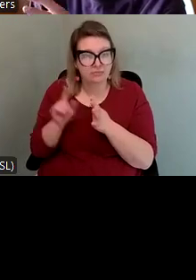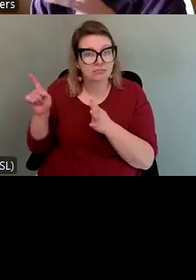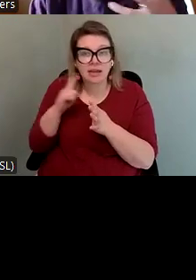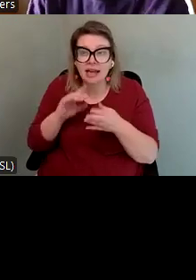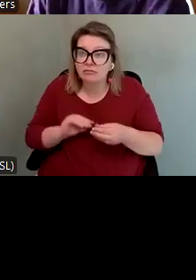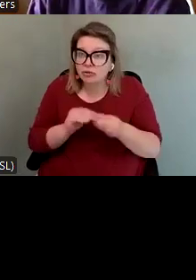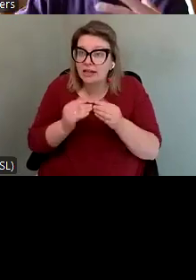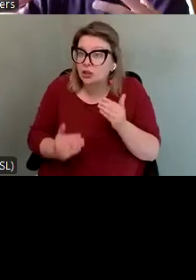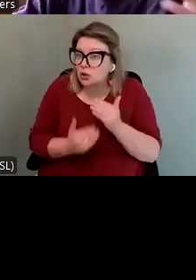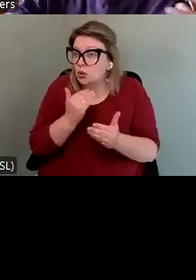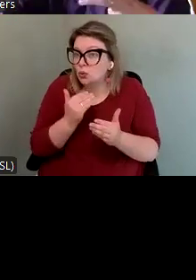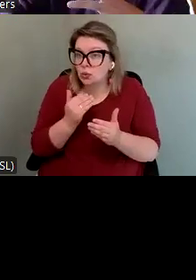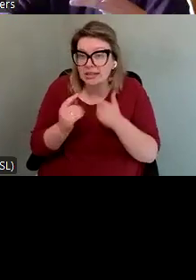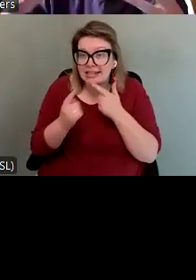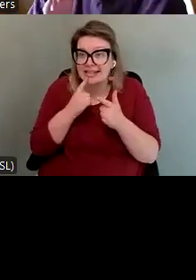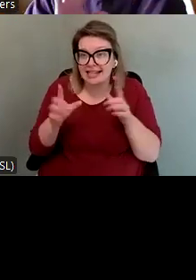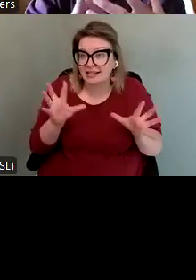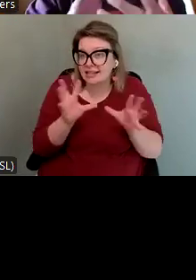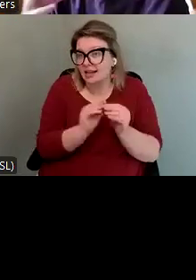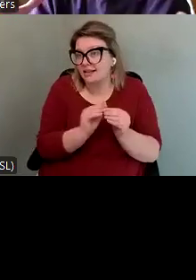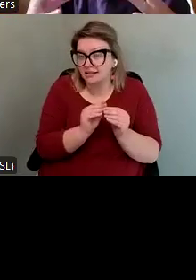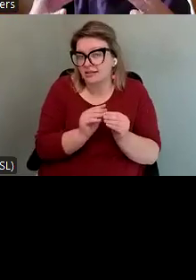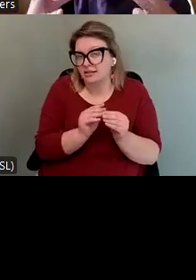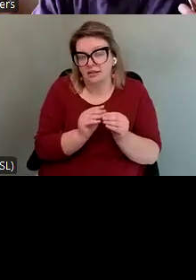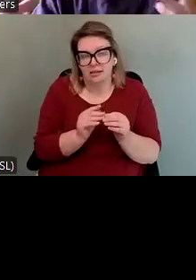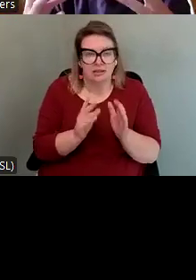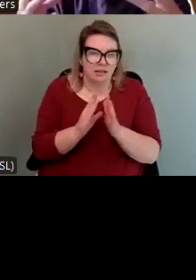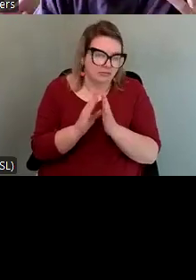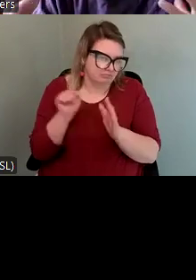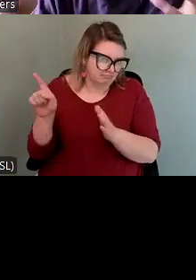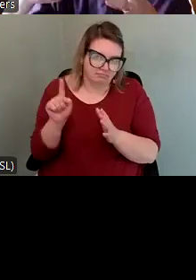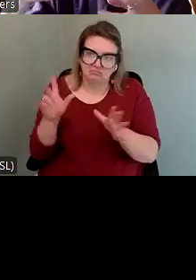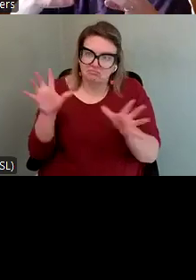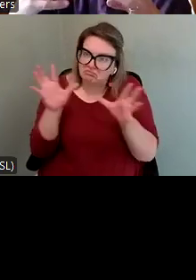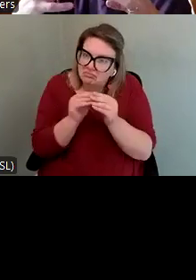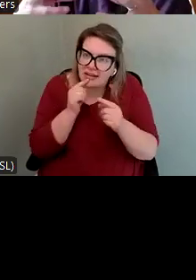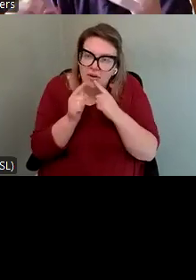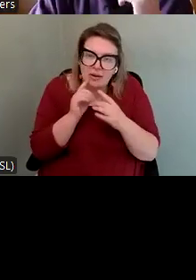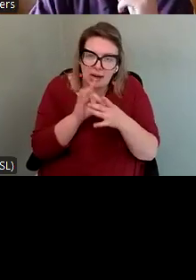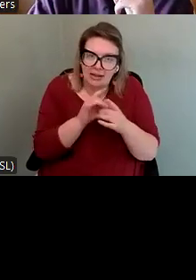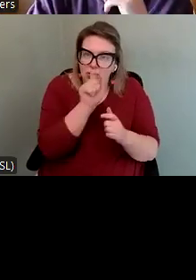and that's just a place for all the information about those users to come into one place.